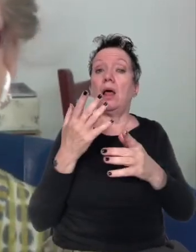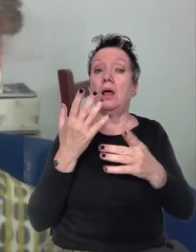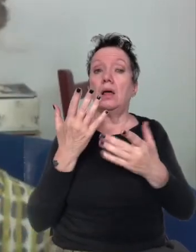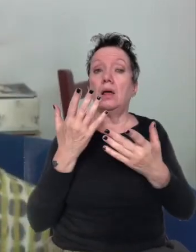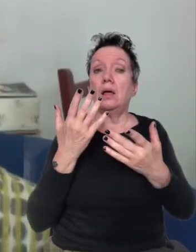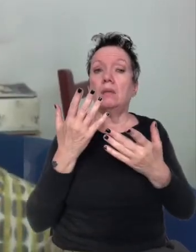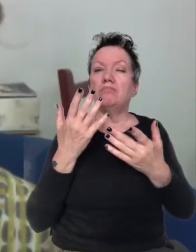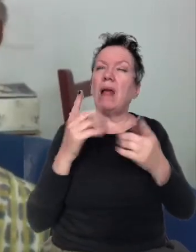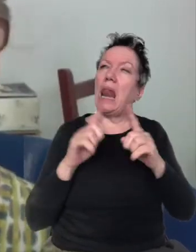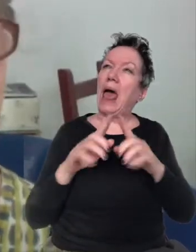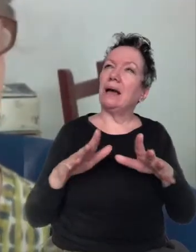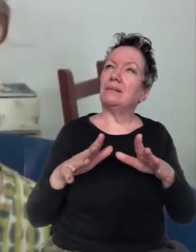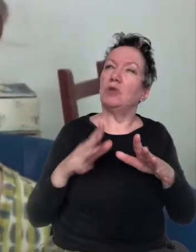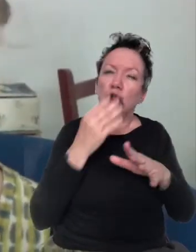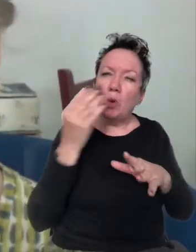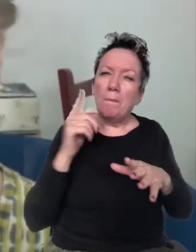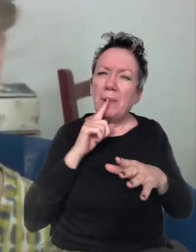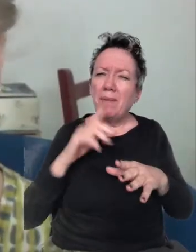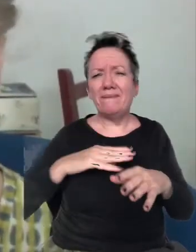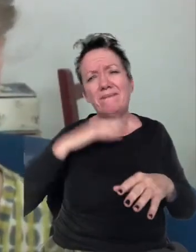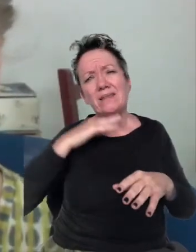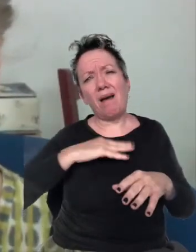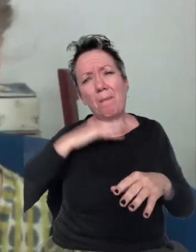I sort of a digital fatigue that's kicking in right now.